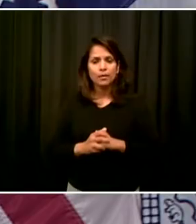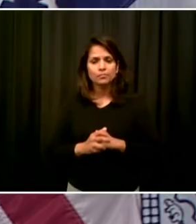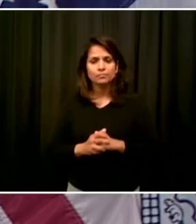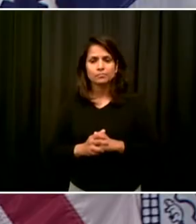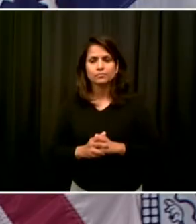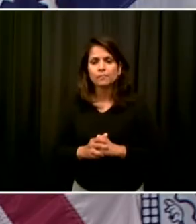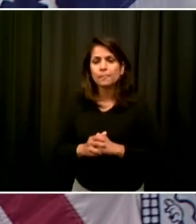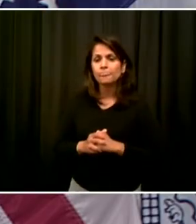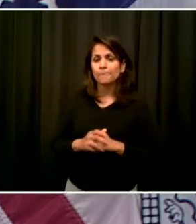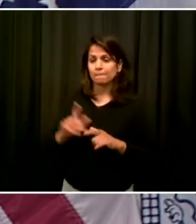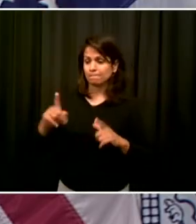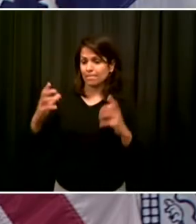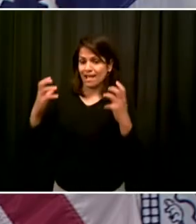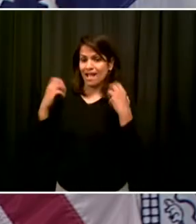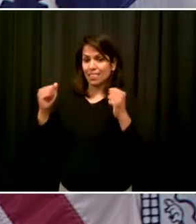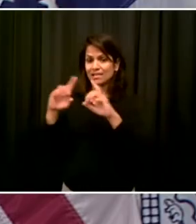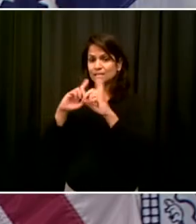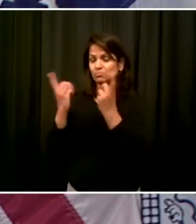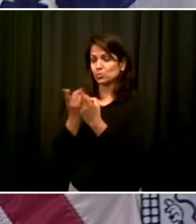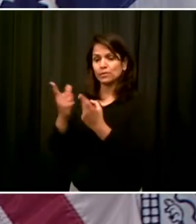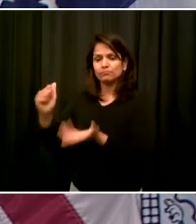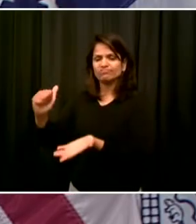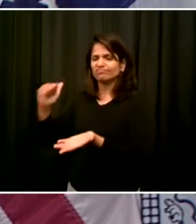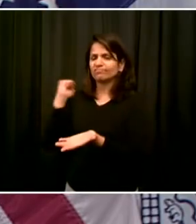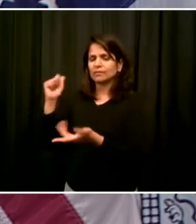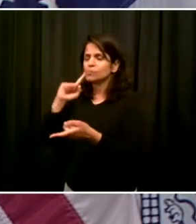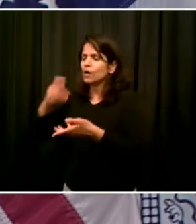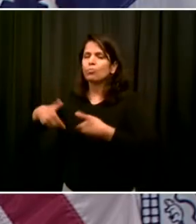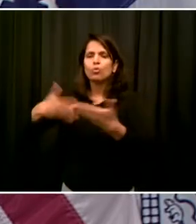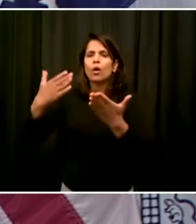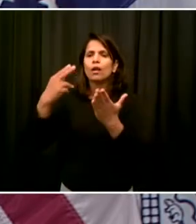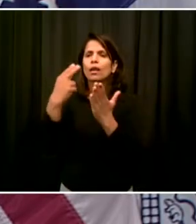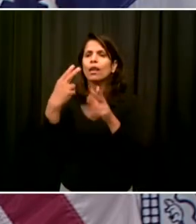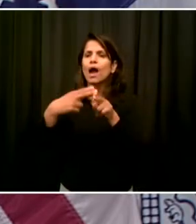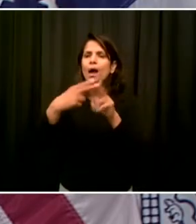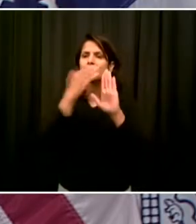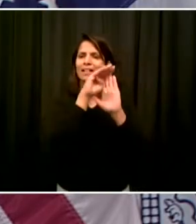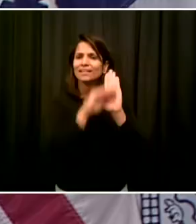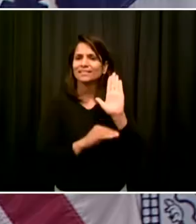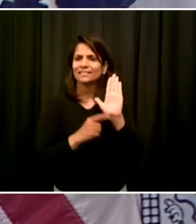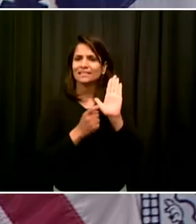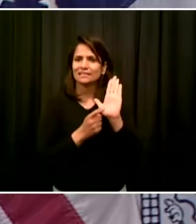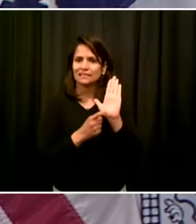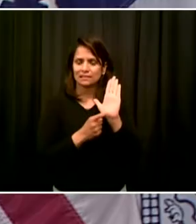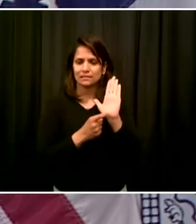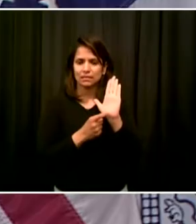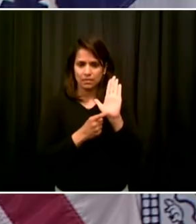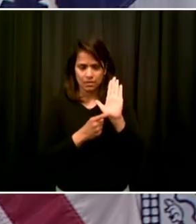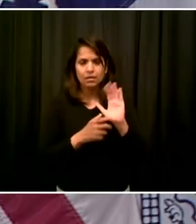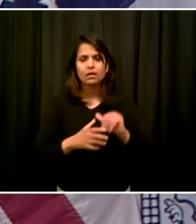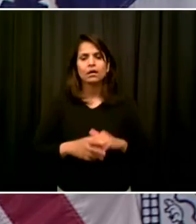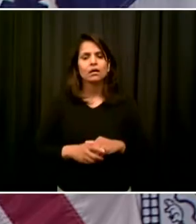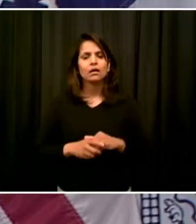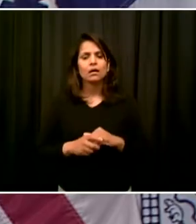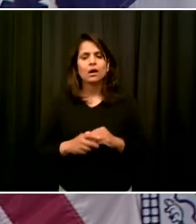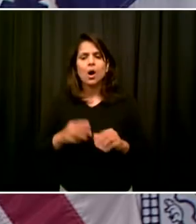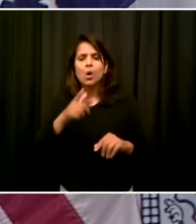TOUTED TRANSPARENCY AND RELEASING IT. THE DERPATMENT S IREFUSING TO PROVIDE THE